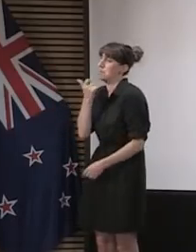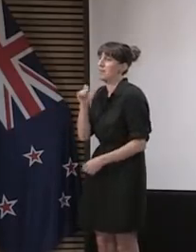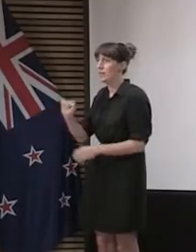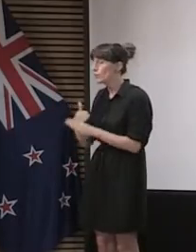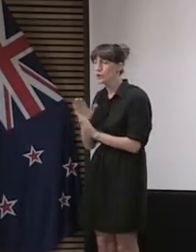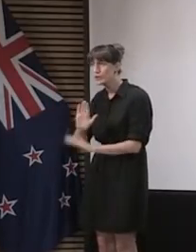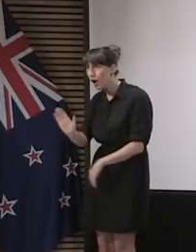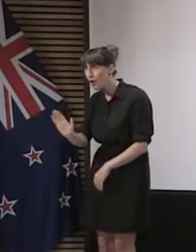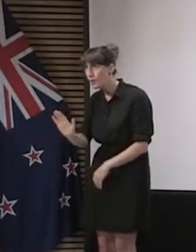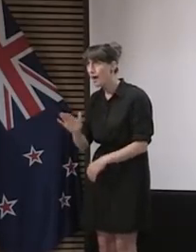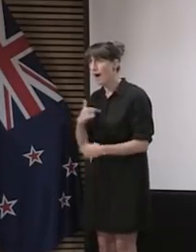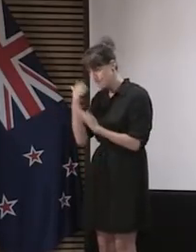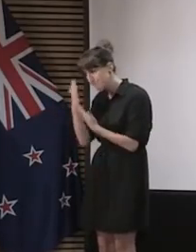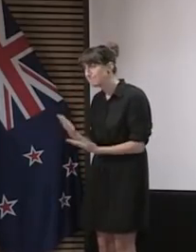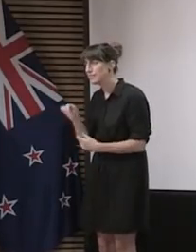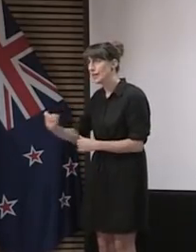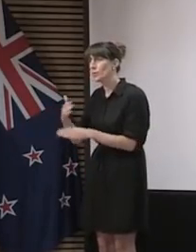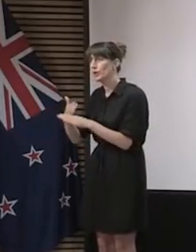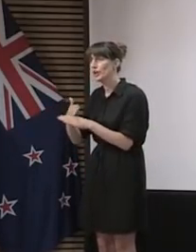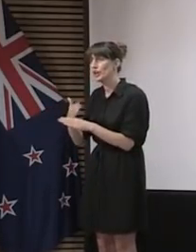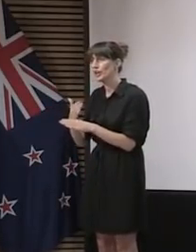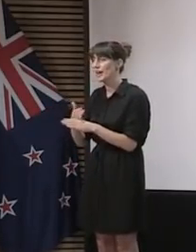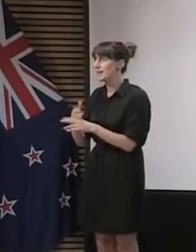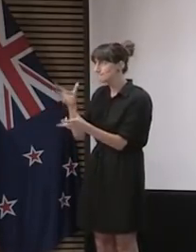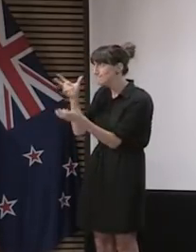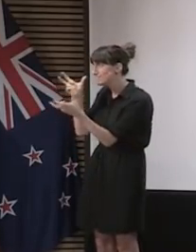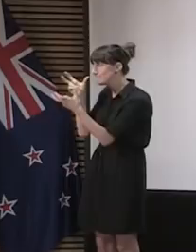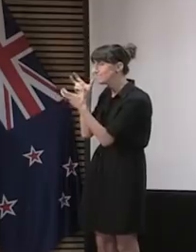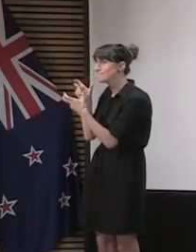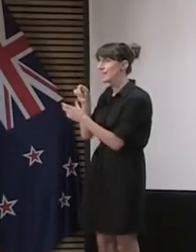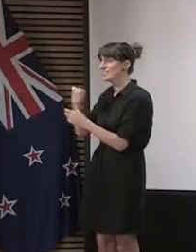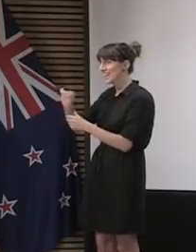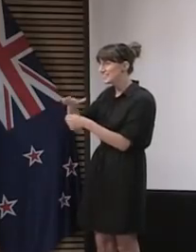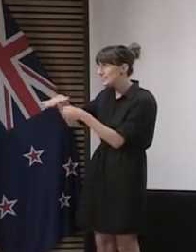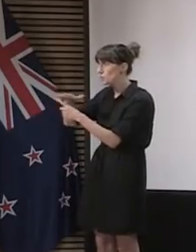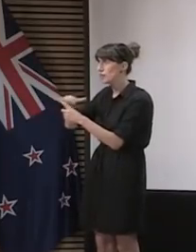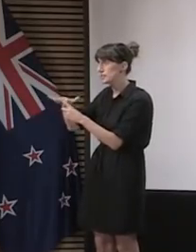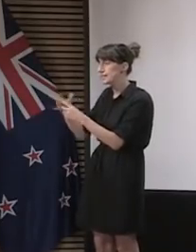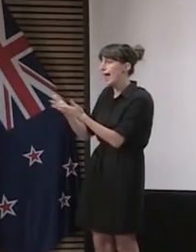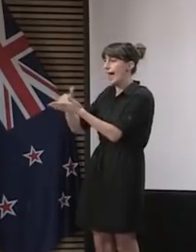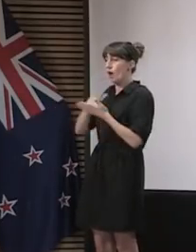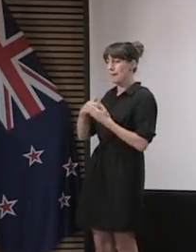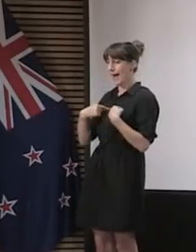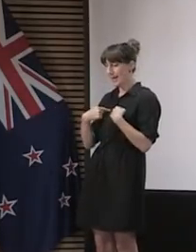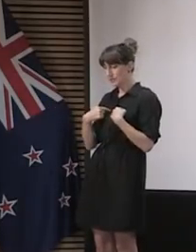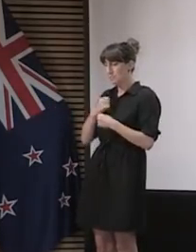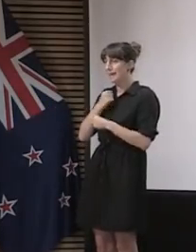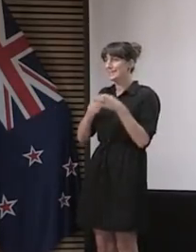done is because of whatwe have seen, heard and knowof what is happening on theground. That is an incrediblyimportant part of our COVIDresponse.